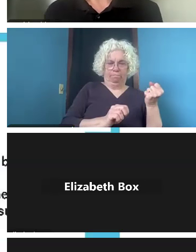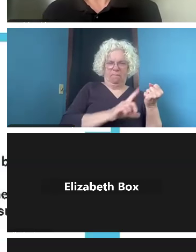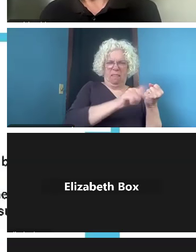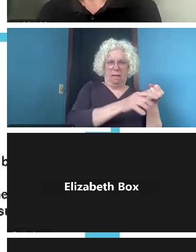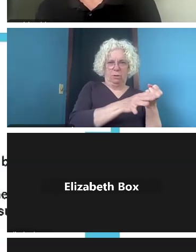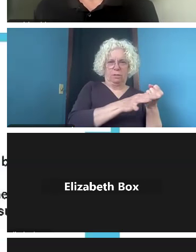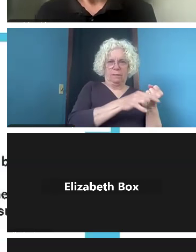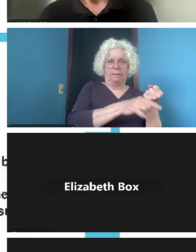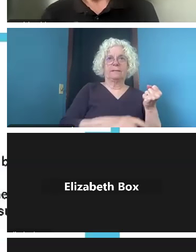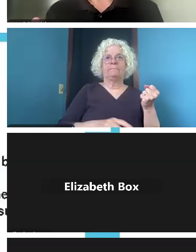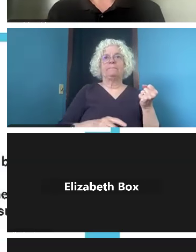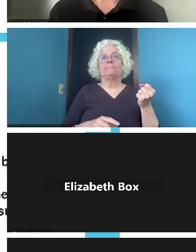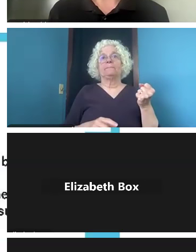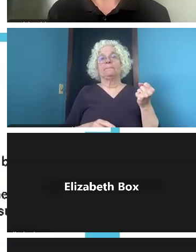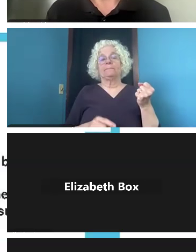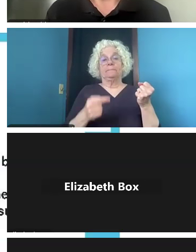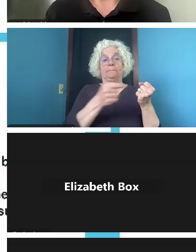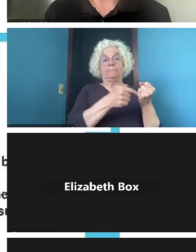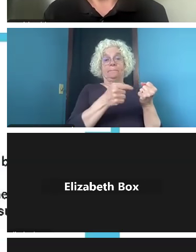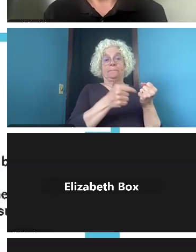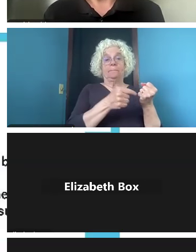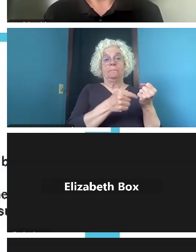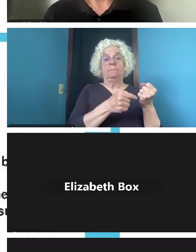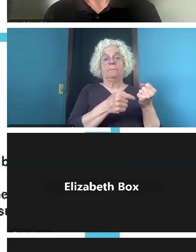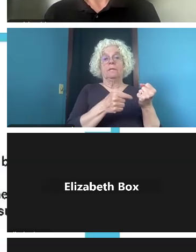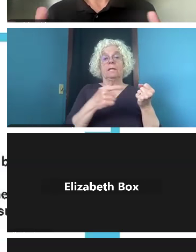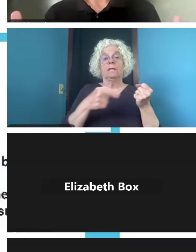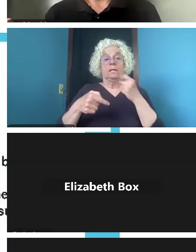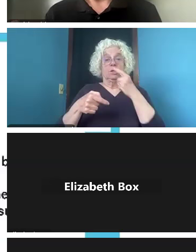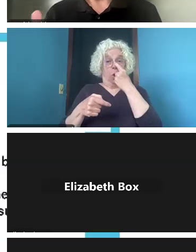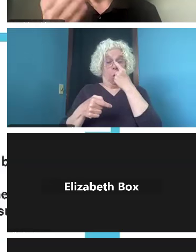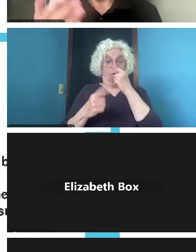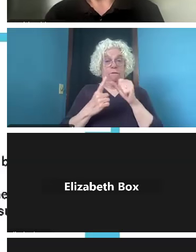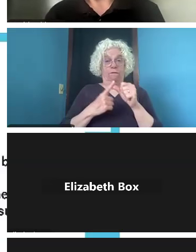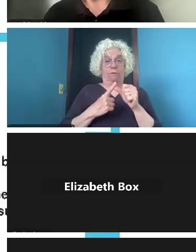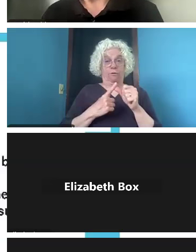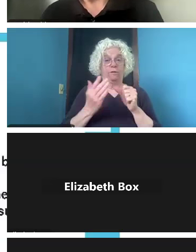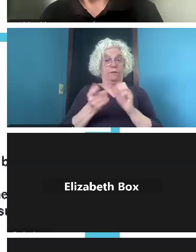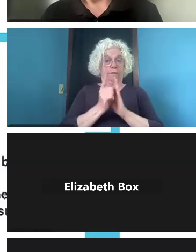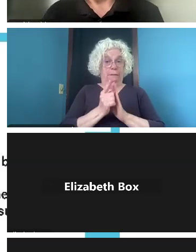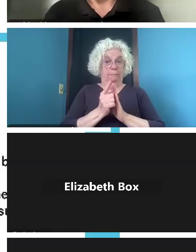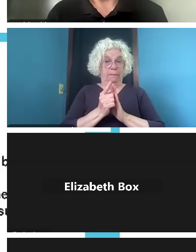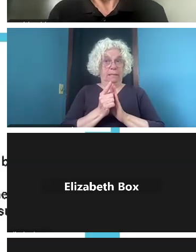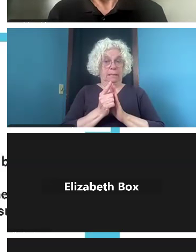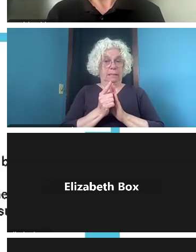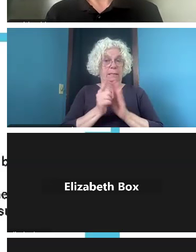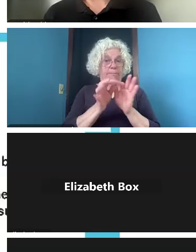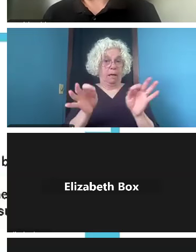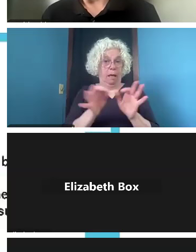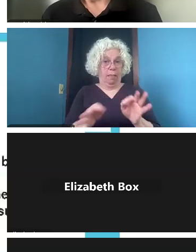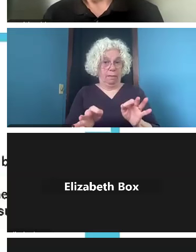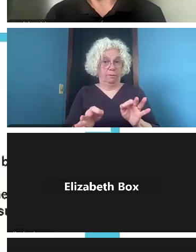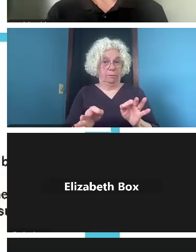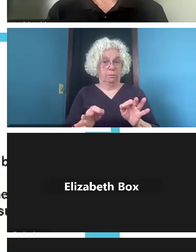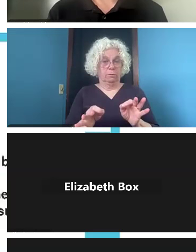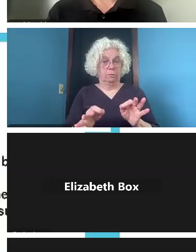We, in this quantitative phase, we had a 15 min online survey in the 3 languages offered as you see towards the top.